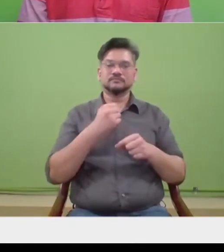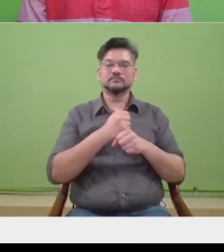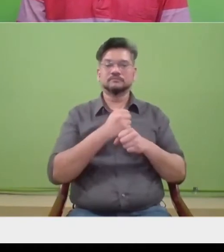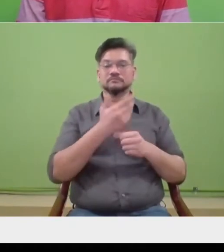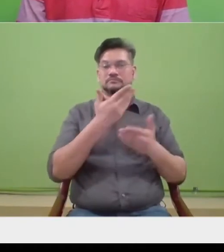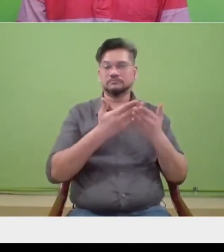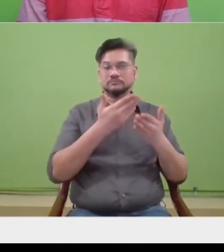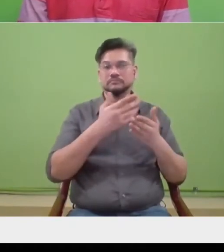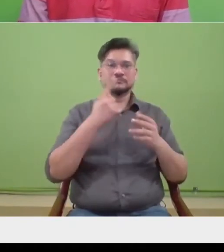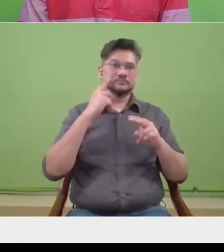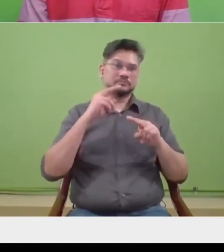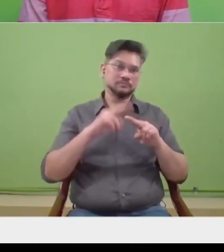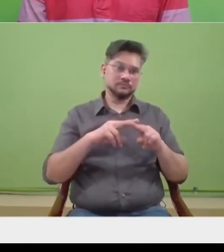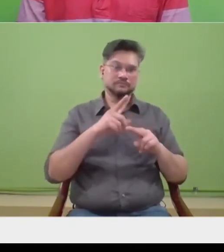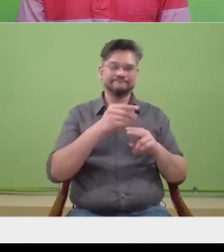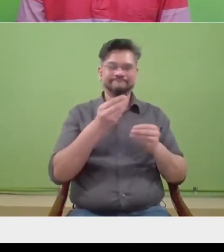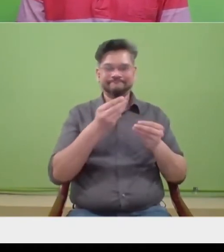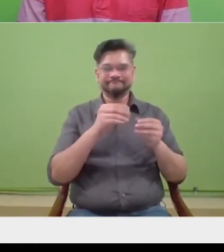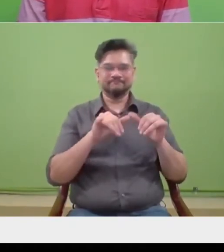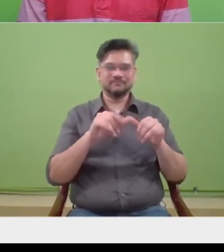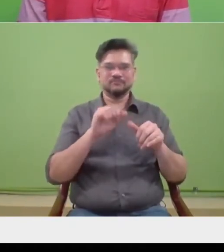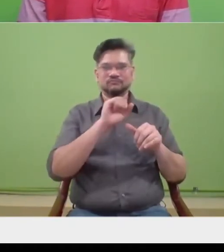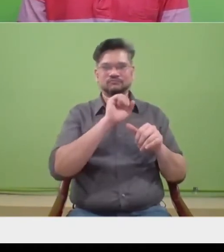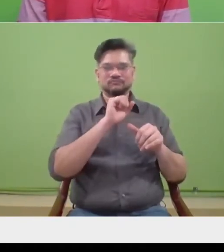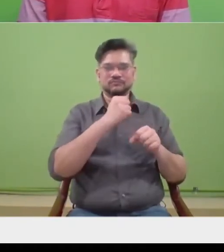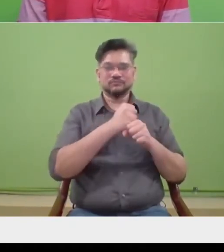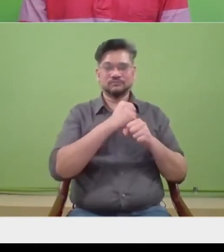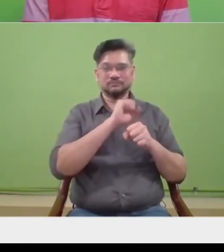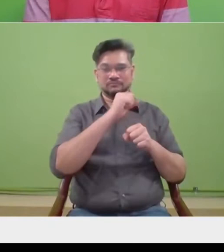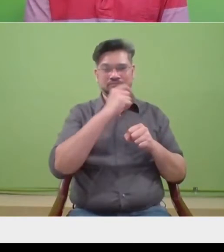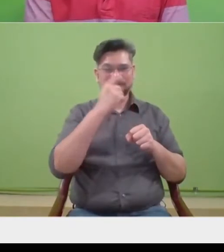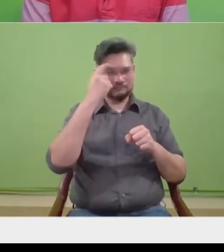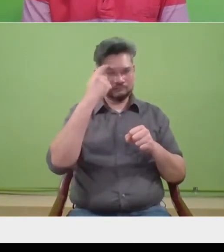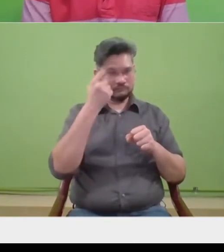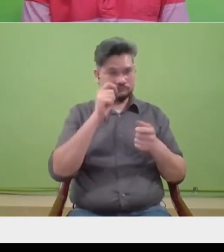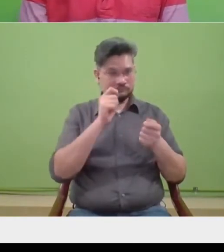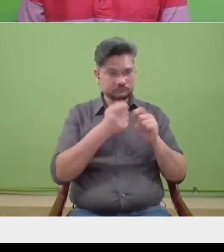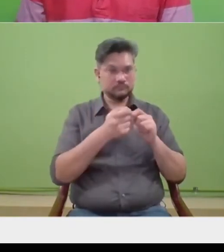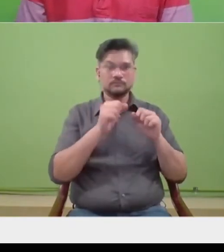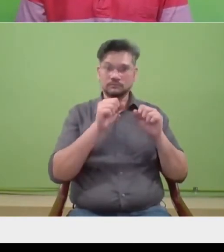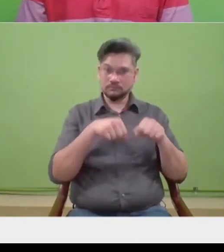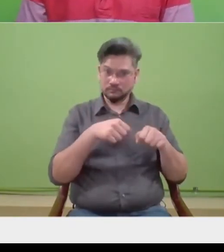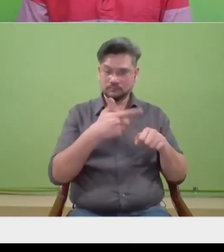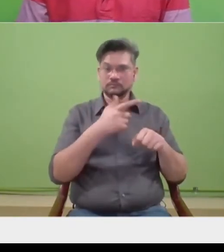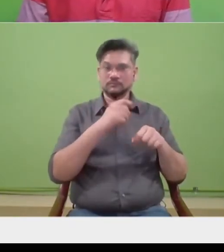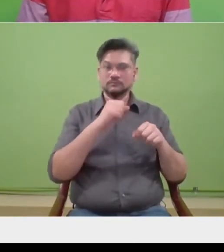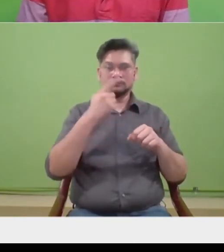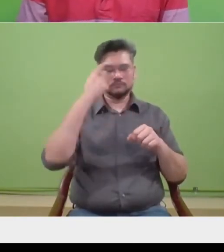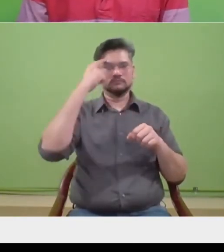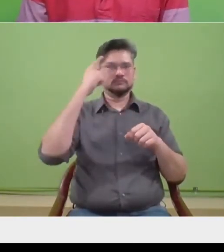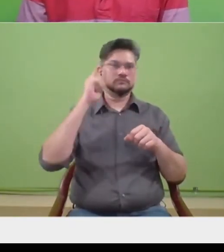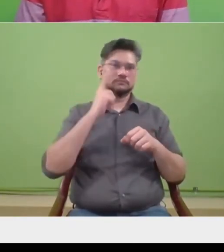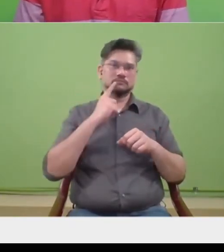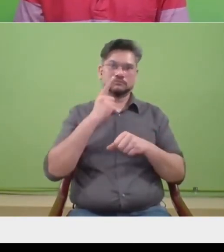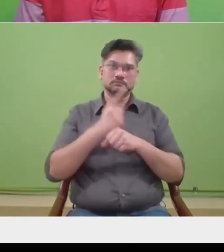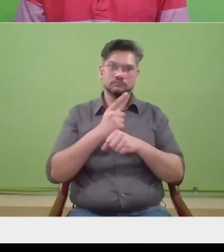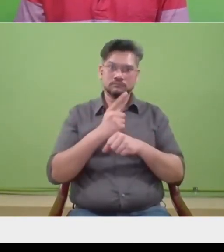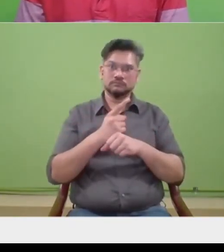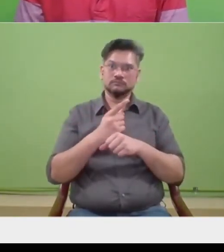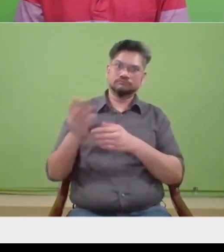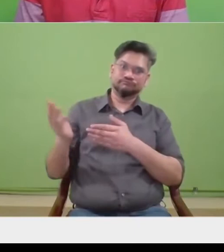make the adjustment in their thinking and think of deaf teachers if we do not have deaf teachers then